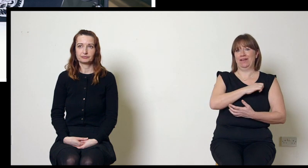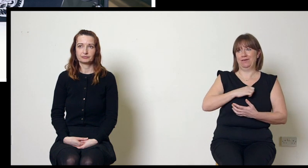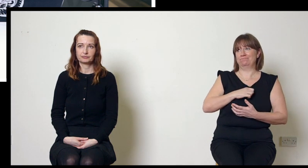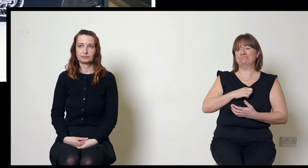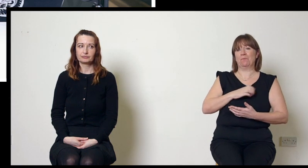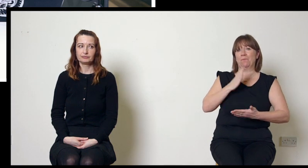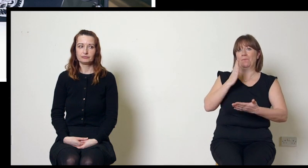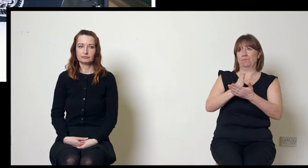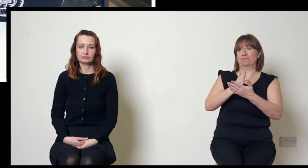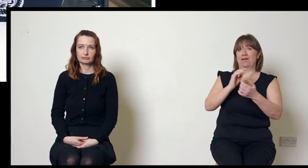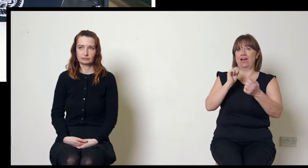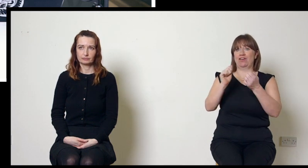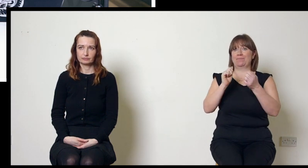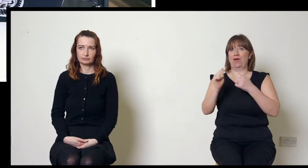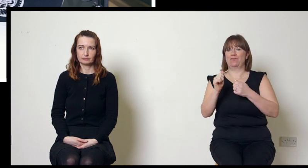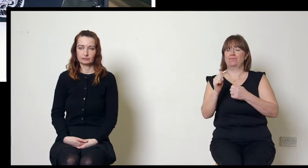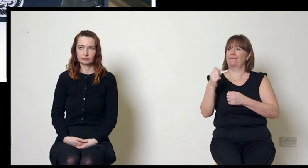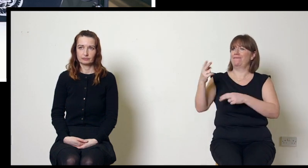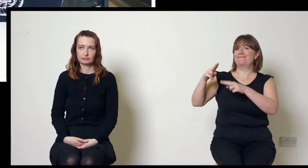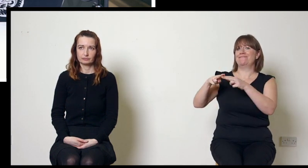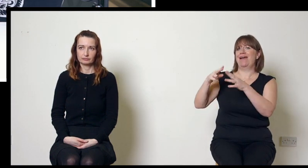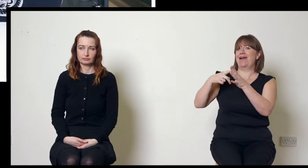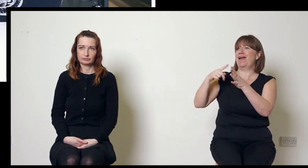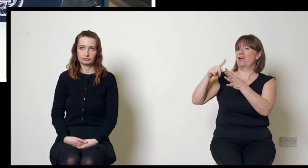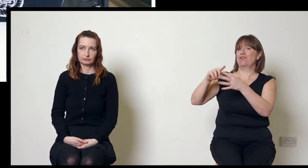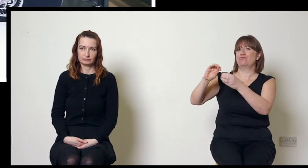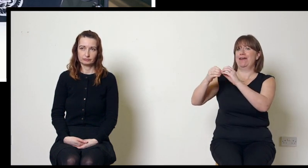we did kind of… Fae created the videos and we did callouts on social media